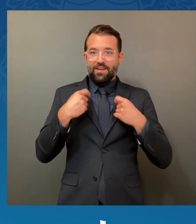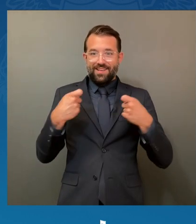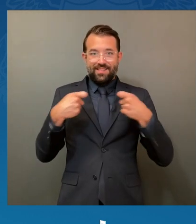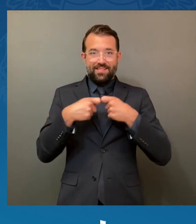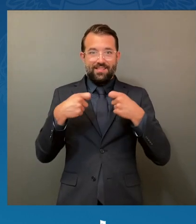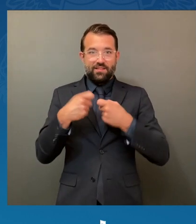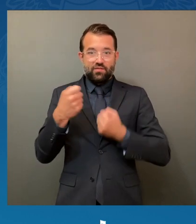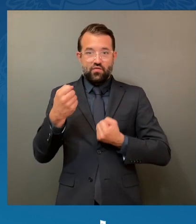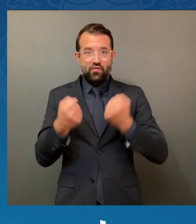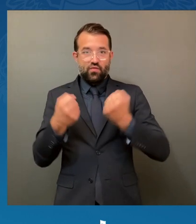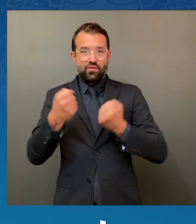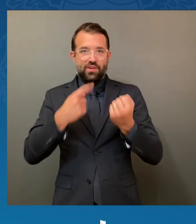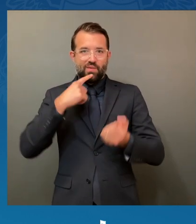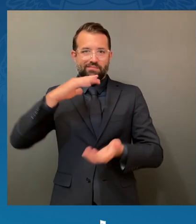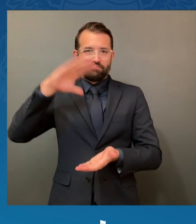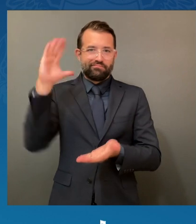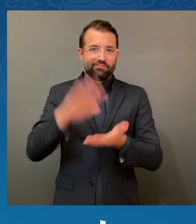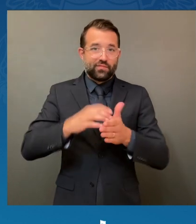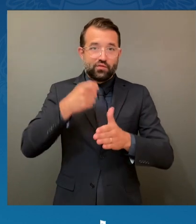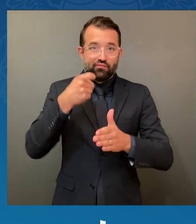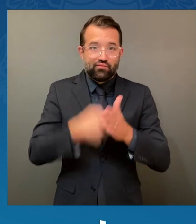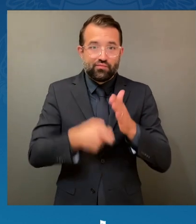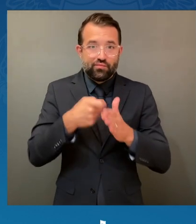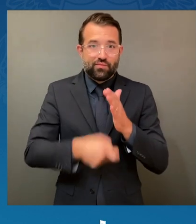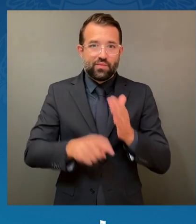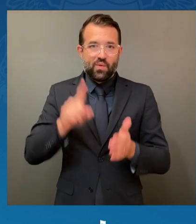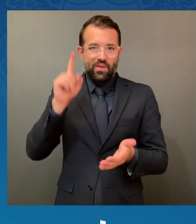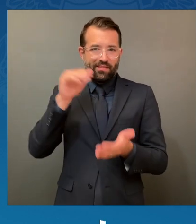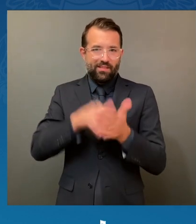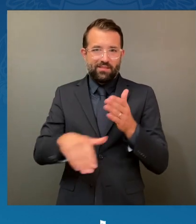so that more working families can afford to make the switch.